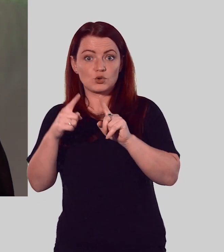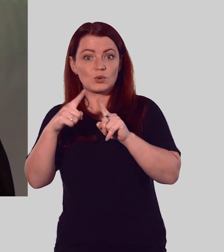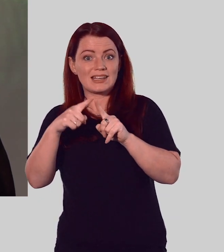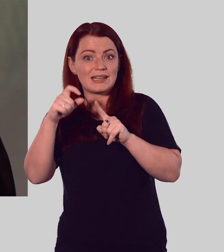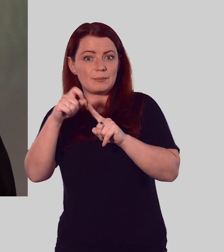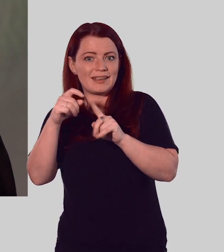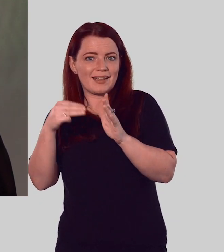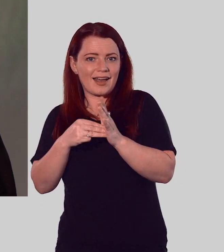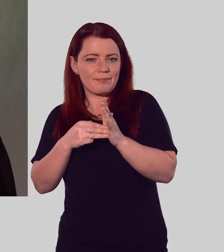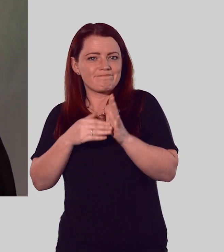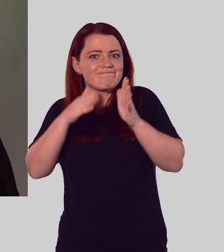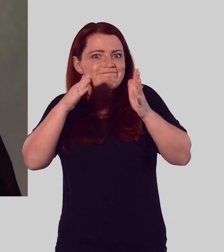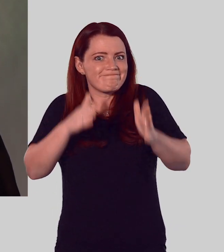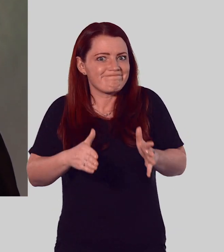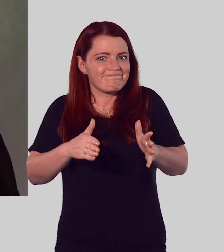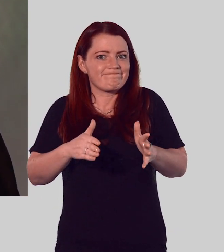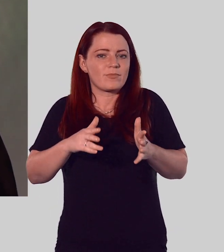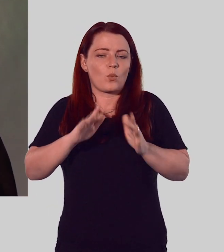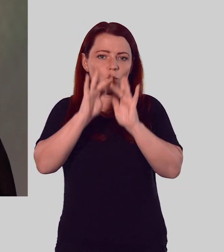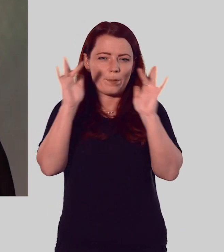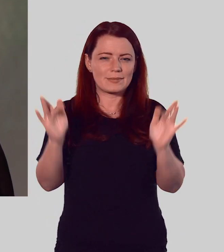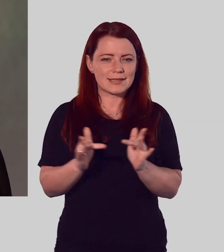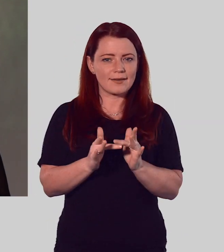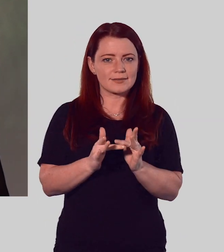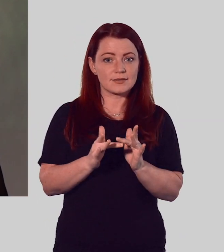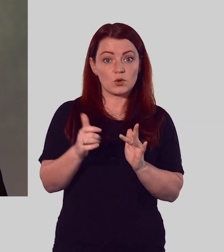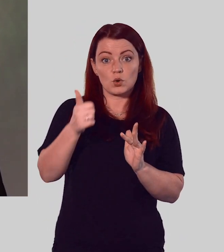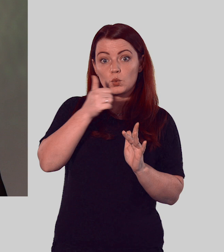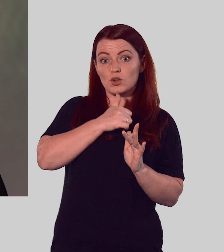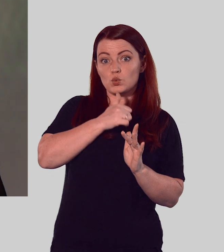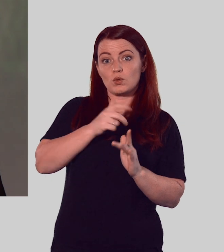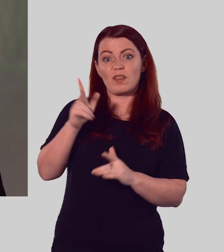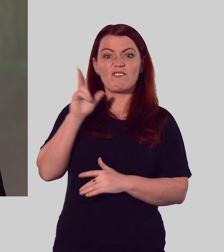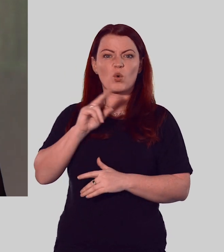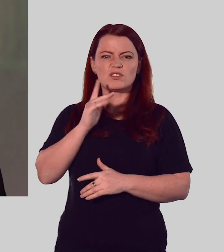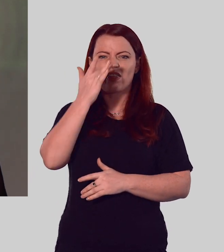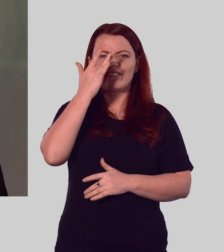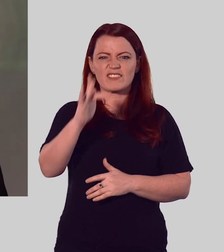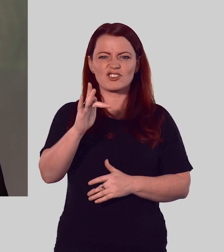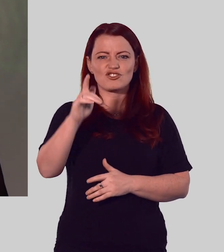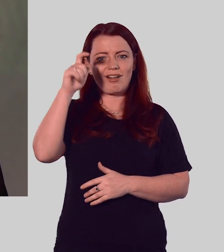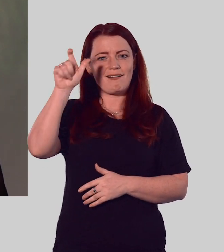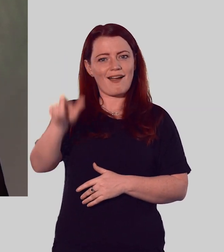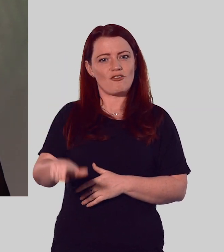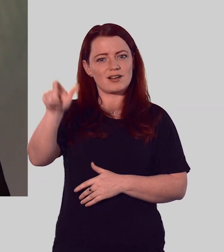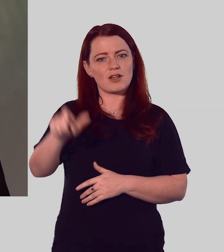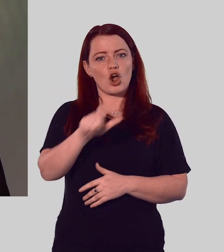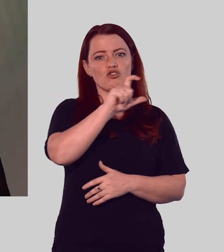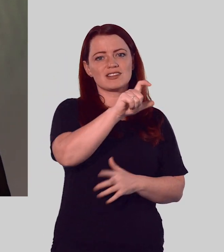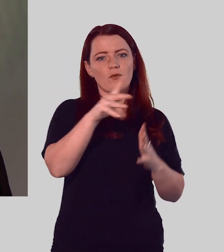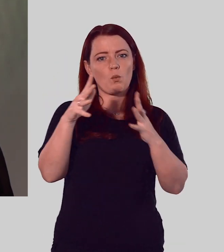have a website using the voice of the fictional character, Christopher Wilder, I wrote the text for the website that